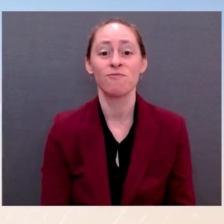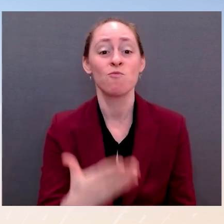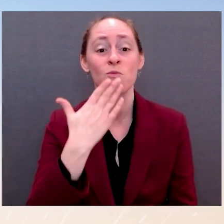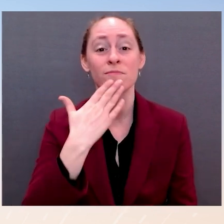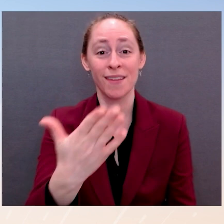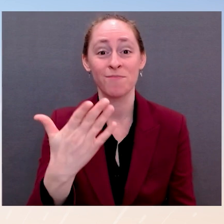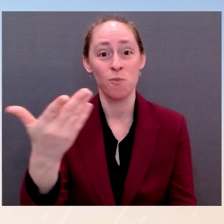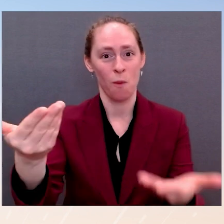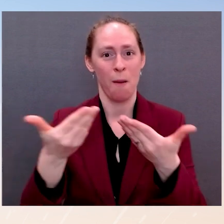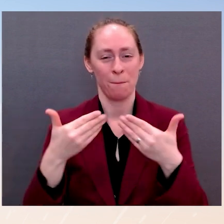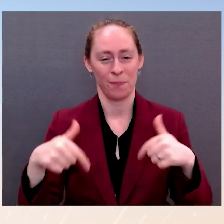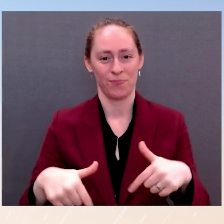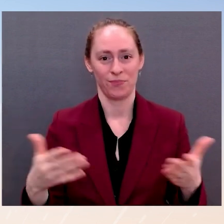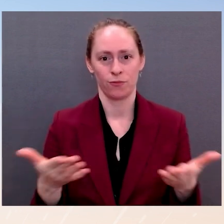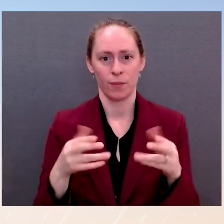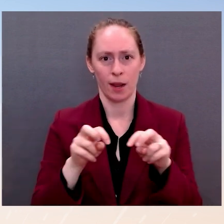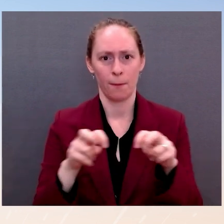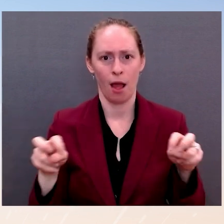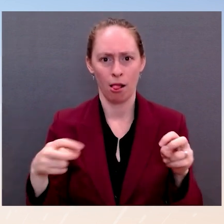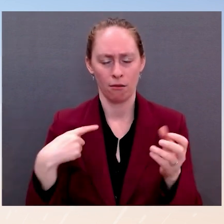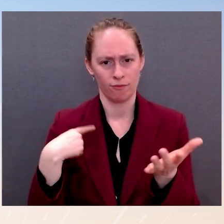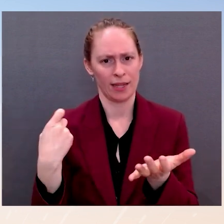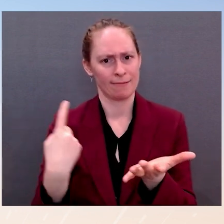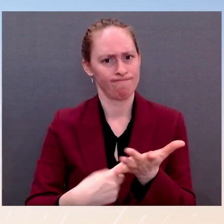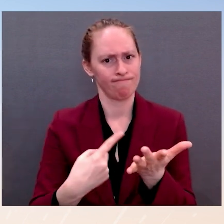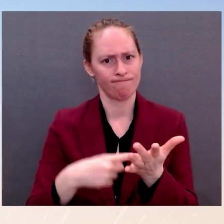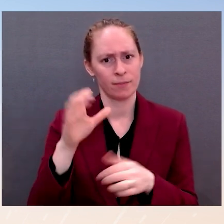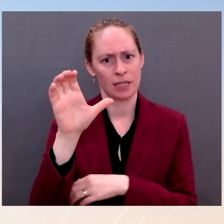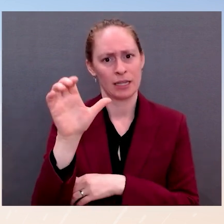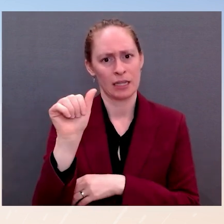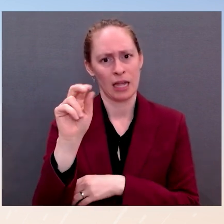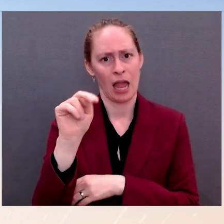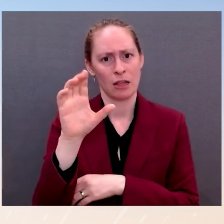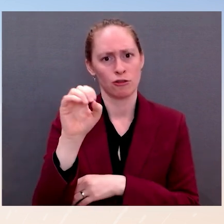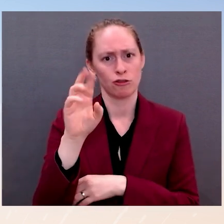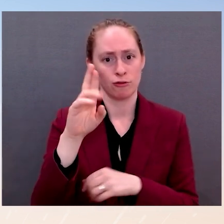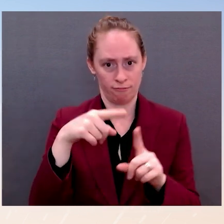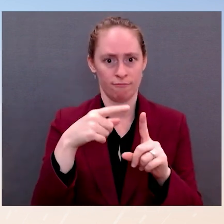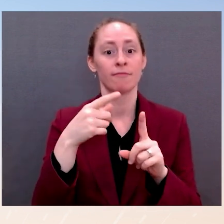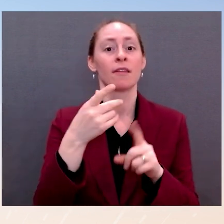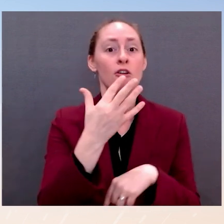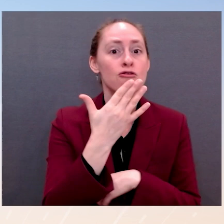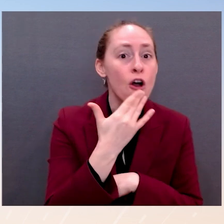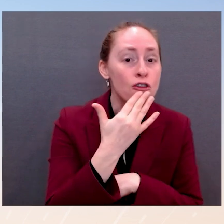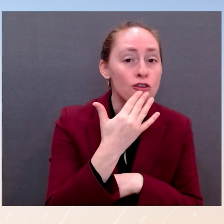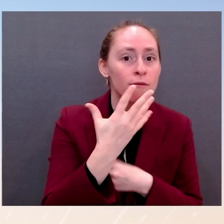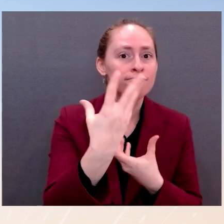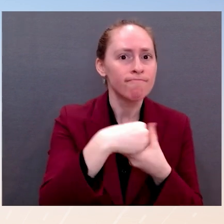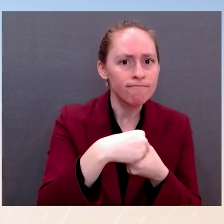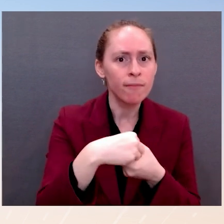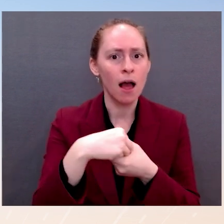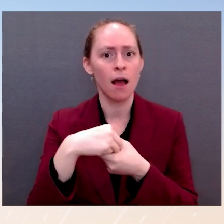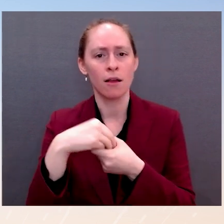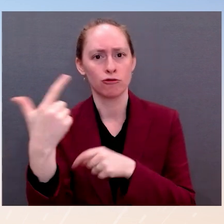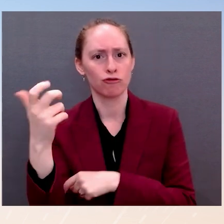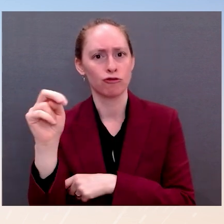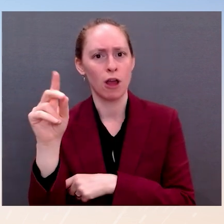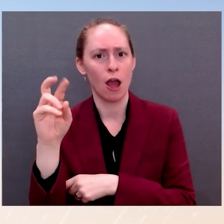This panel is our forum about cancer has color and gender. I'm so very honored to be able to moderate this forum